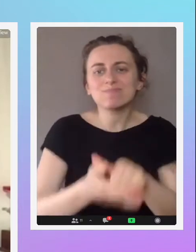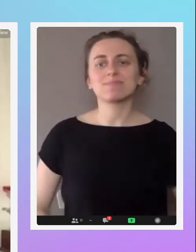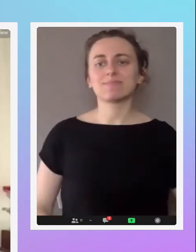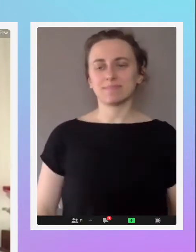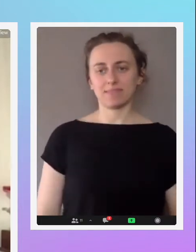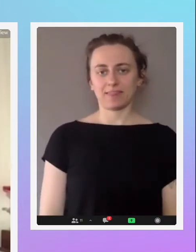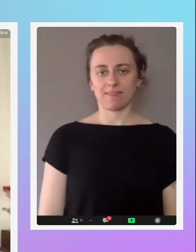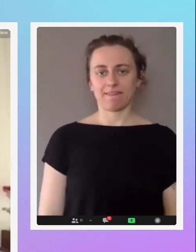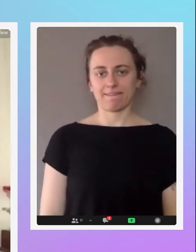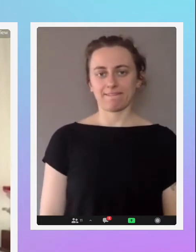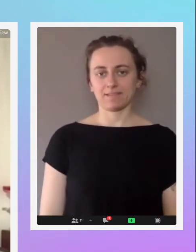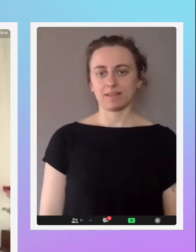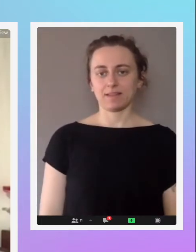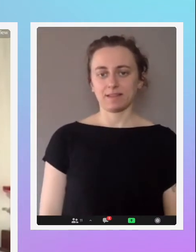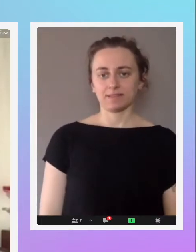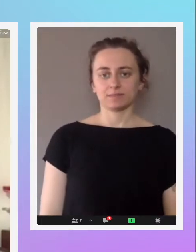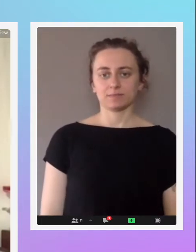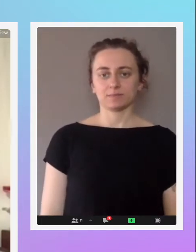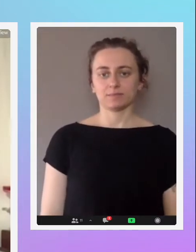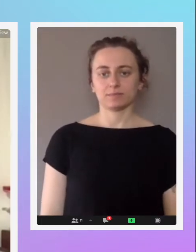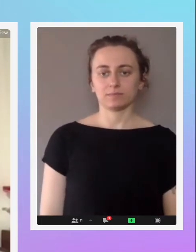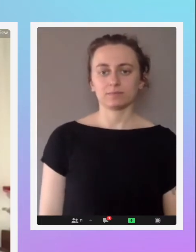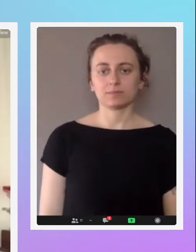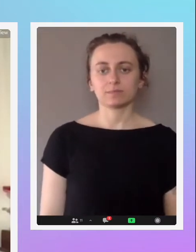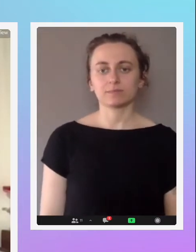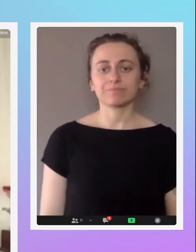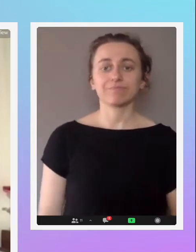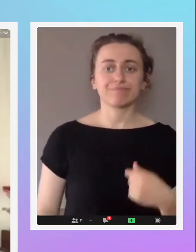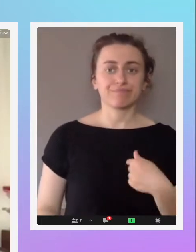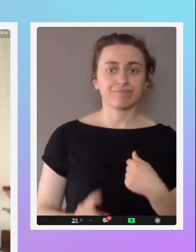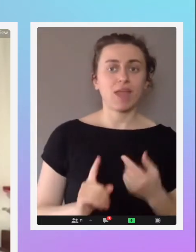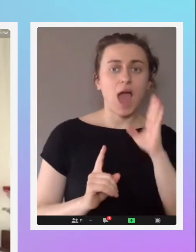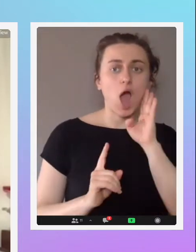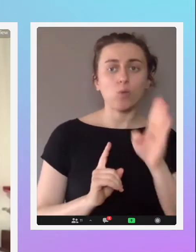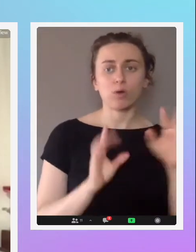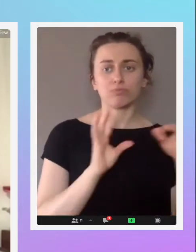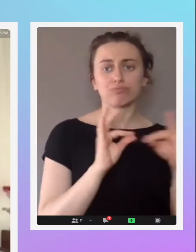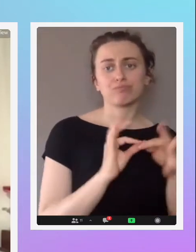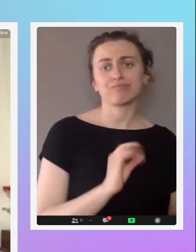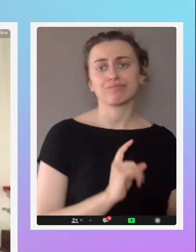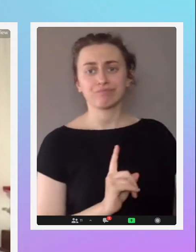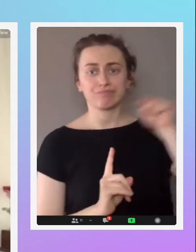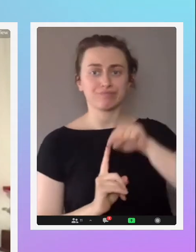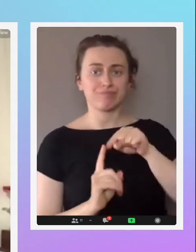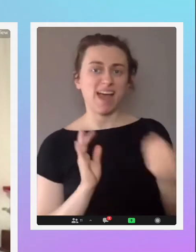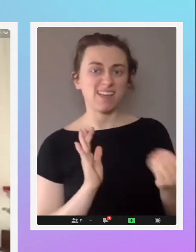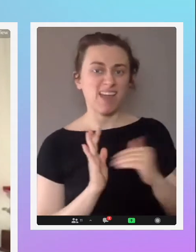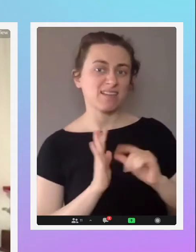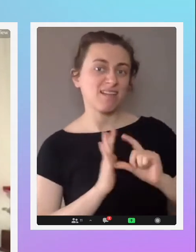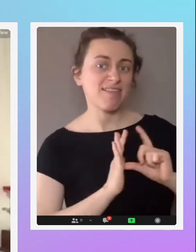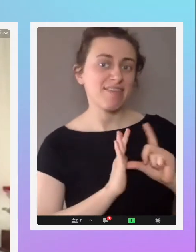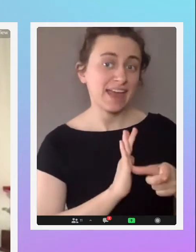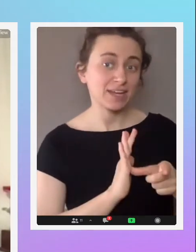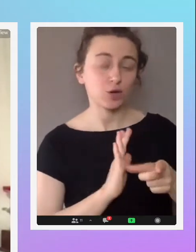So I wanna come back to that in a little while but we'd like to also suggest to you